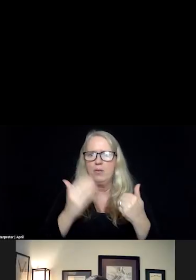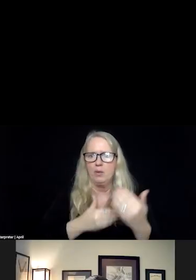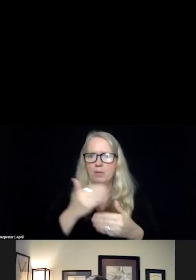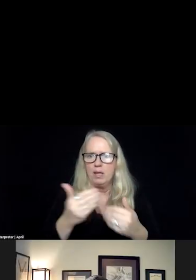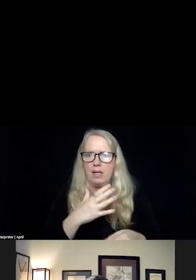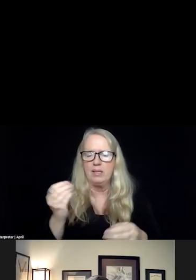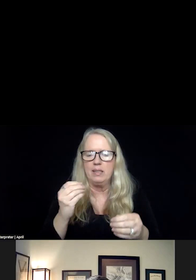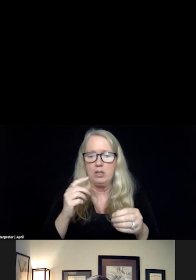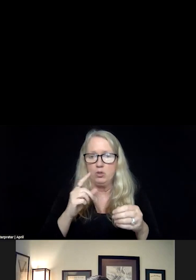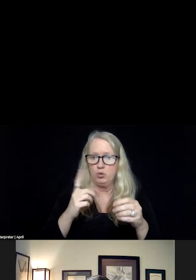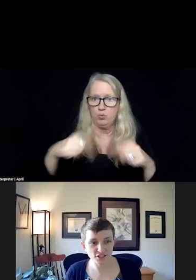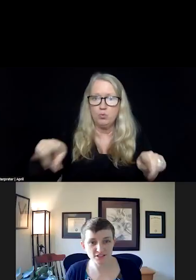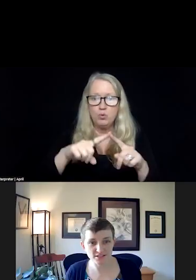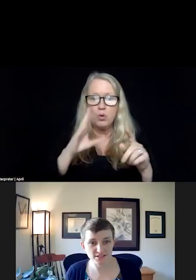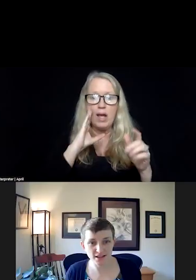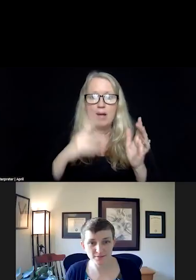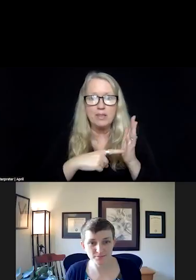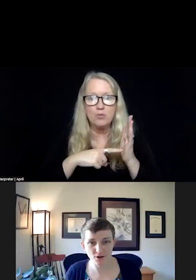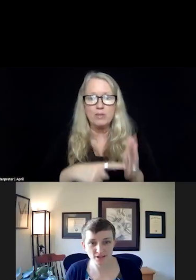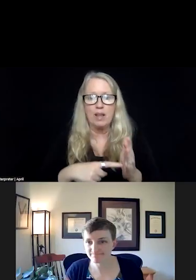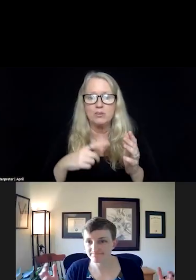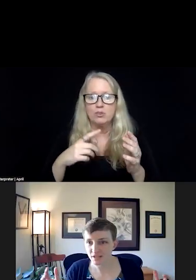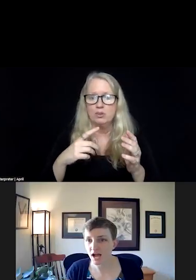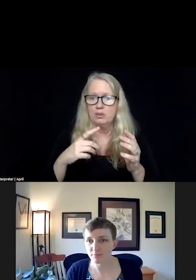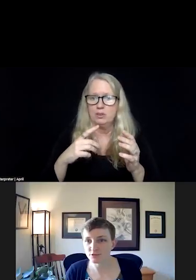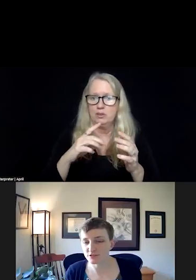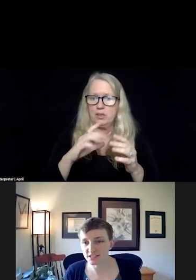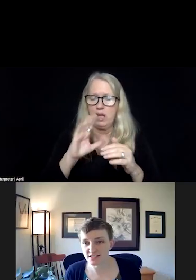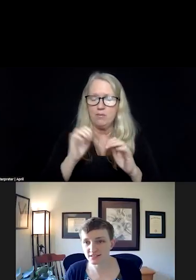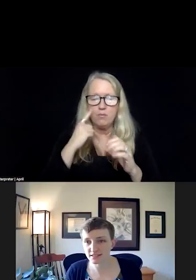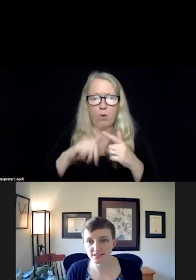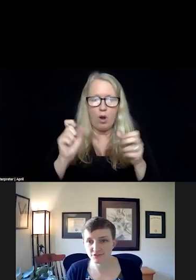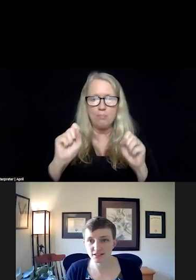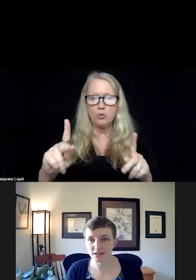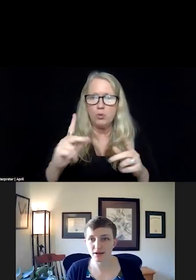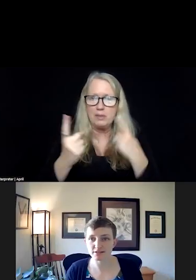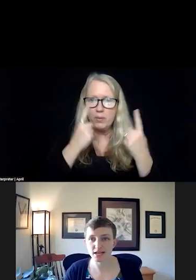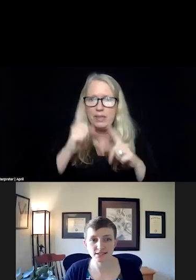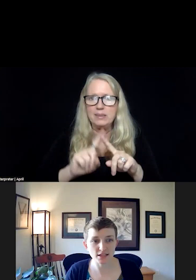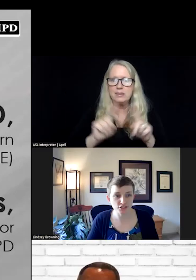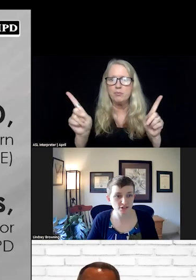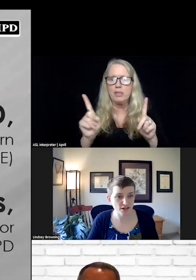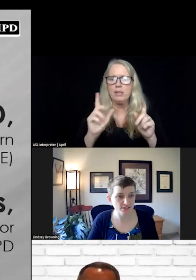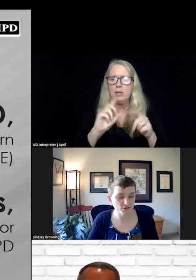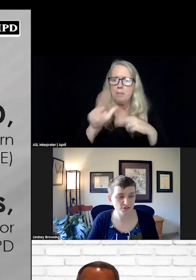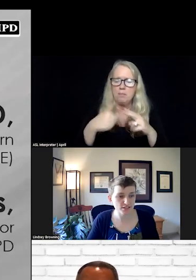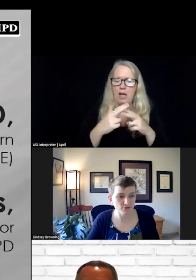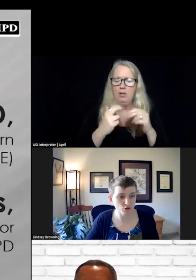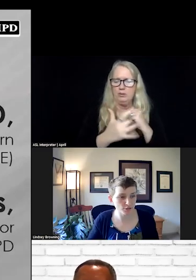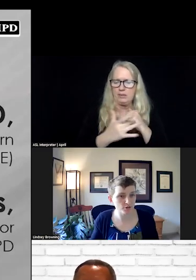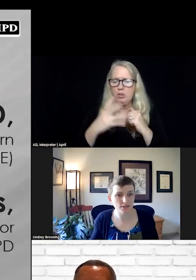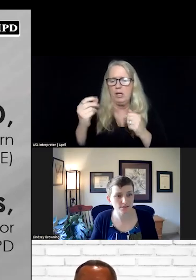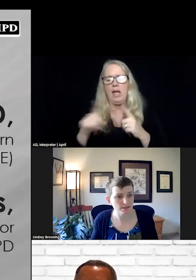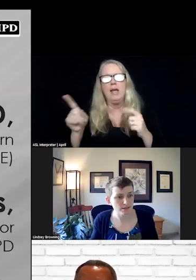DO YOU HAVE ANY REFLECTS ON TECHNOLOGY IN CRISIS SERVICES IN RURAL COMMUNITIES?